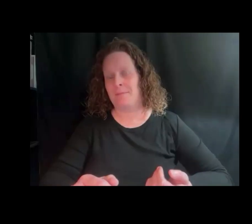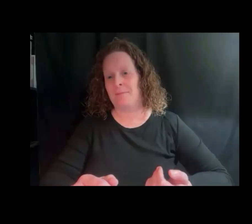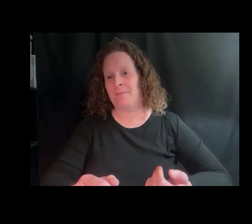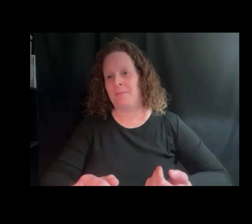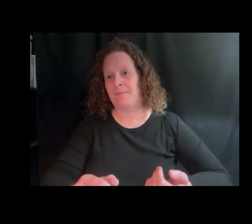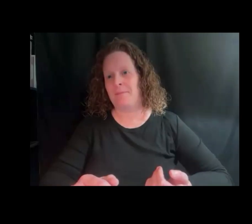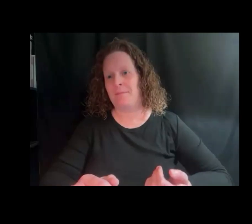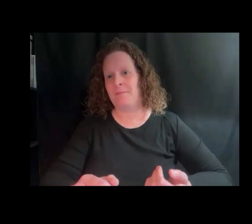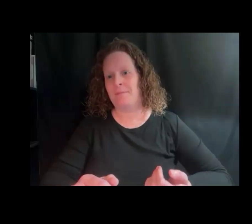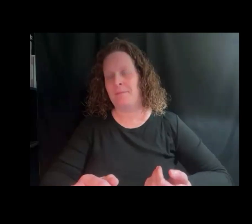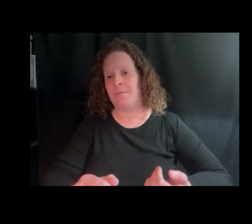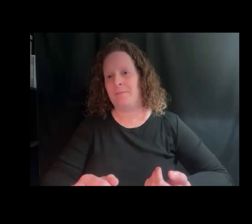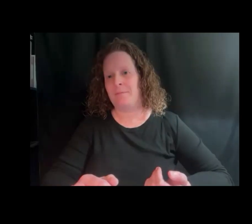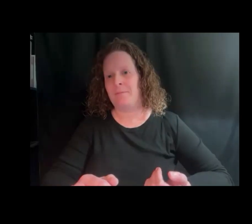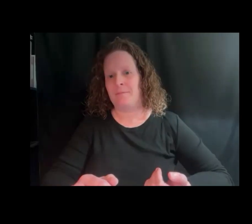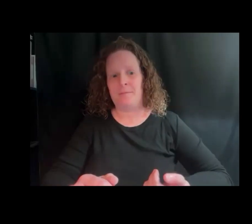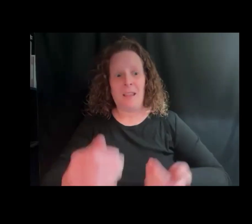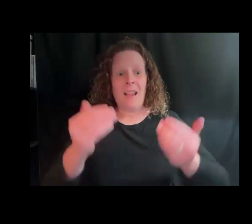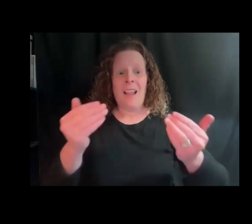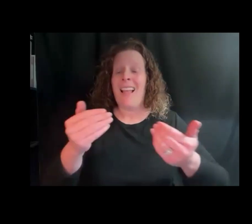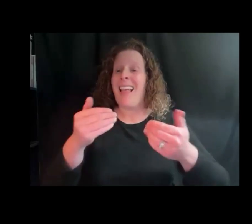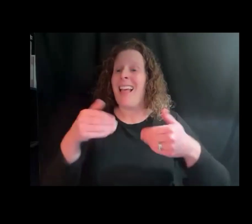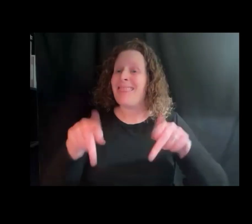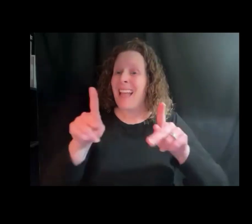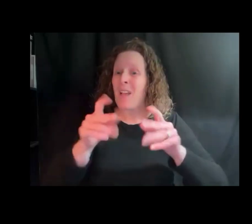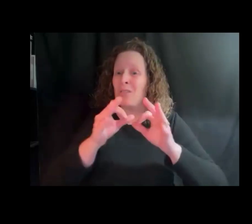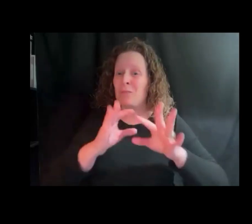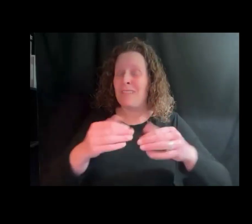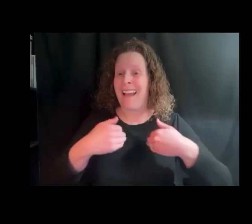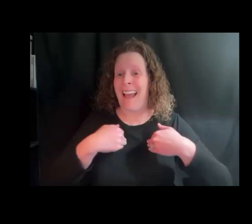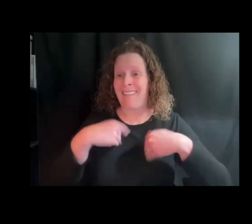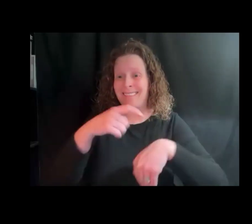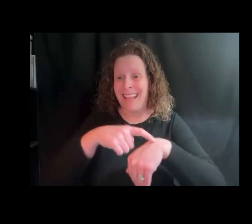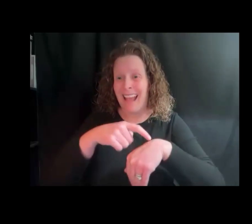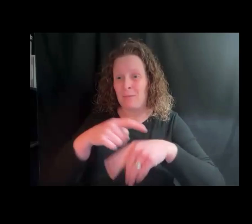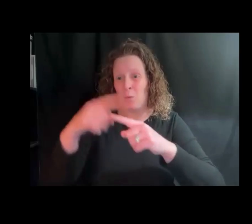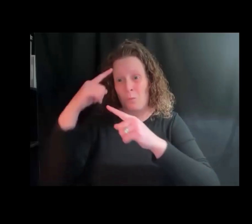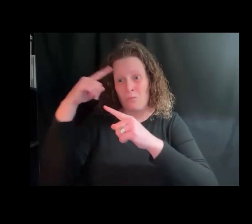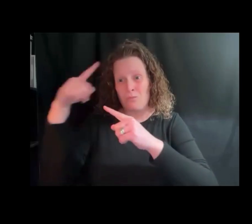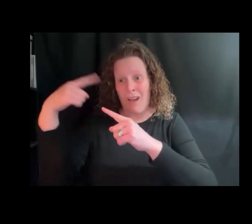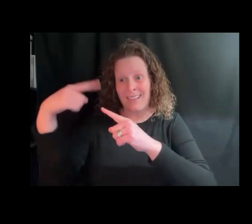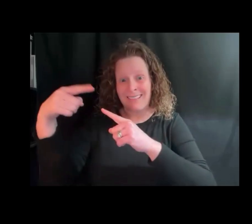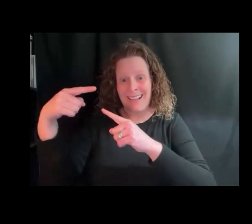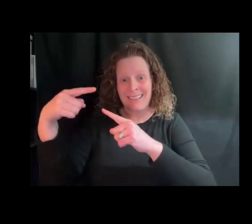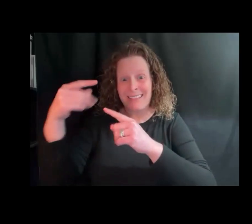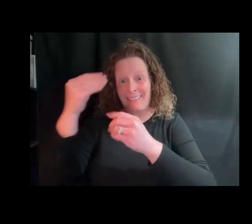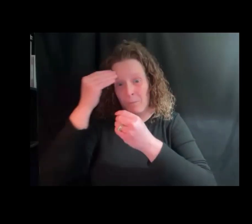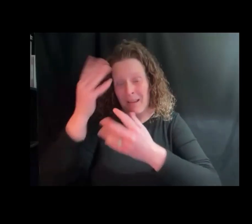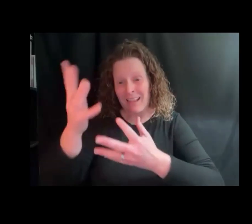to be able to succeed. Also let the interpreter have